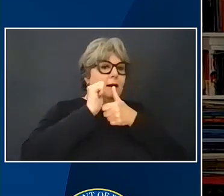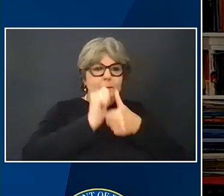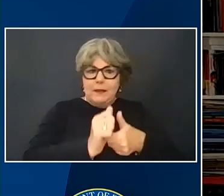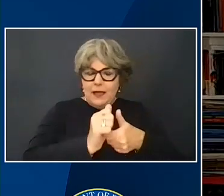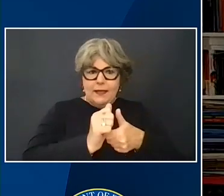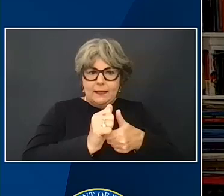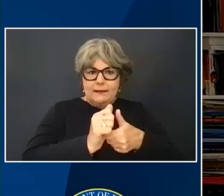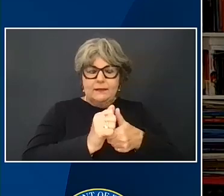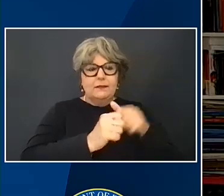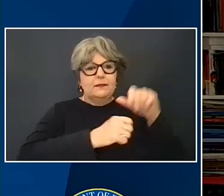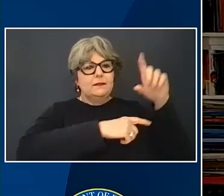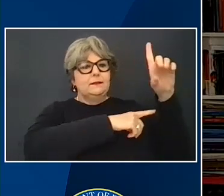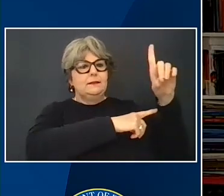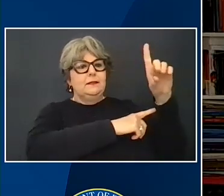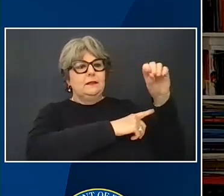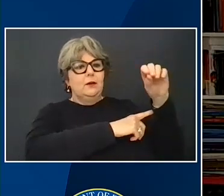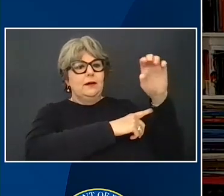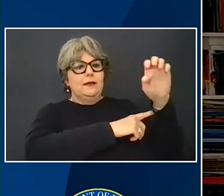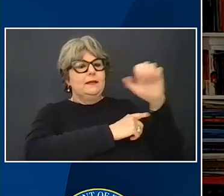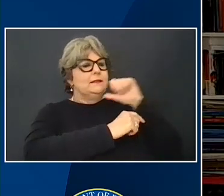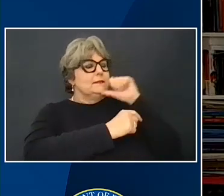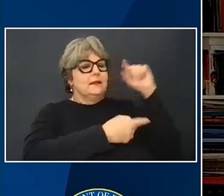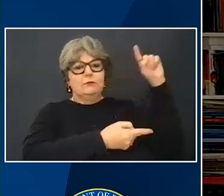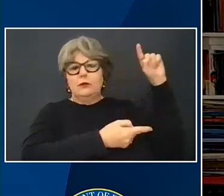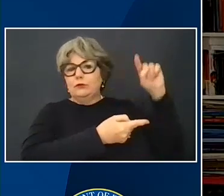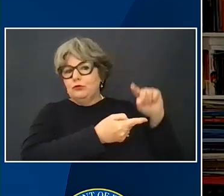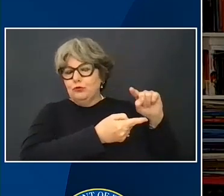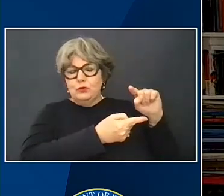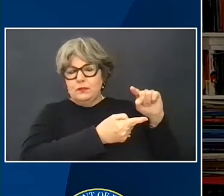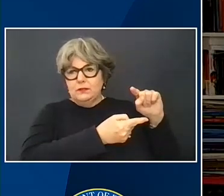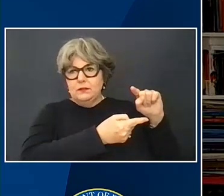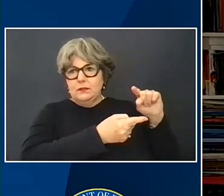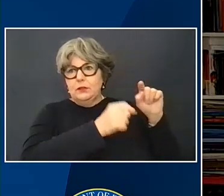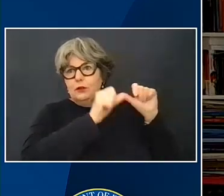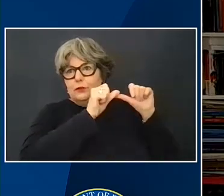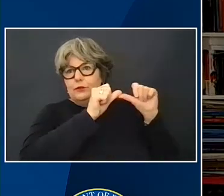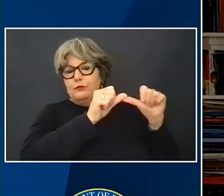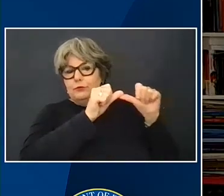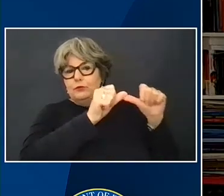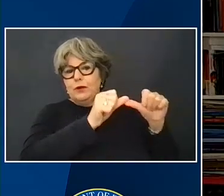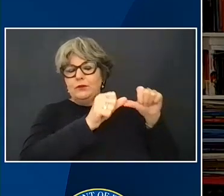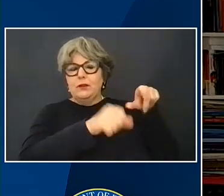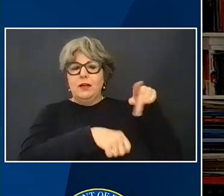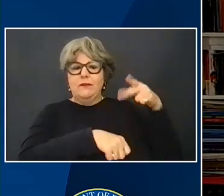attempting to shorten the duration of a doctoral program that really takes six